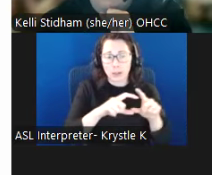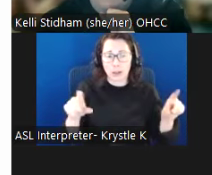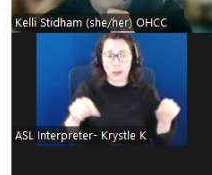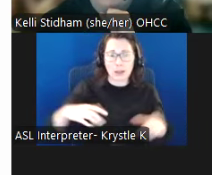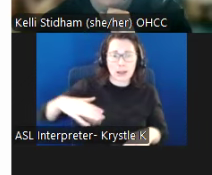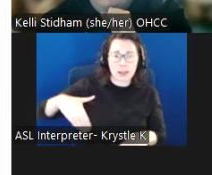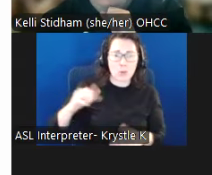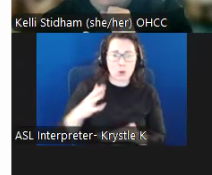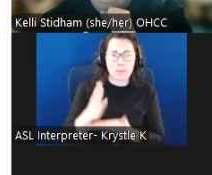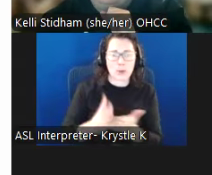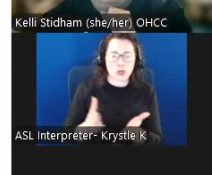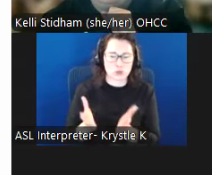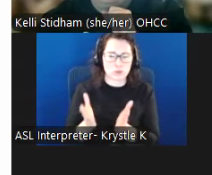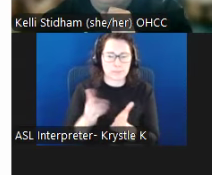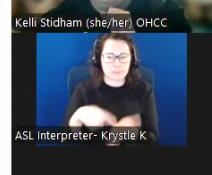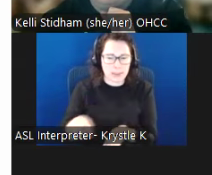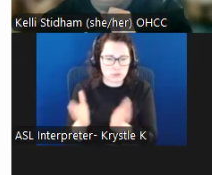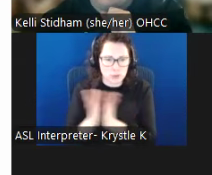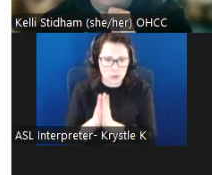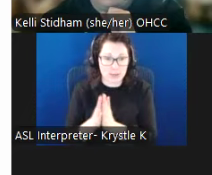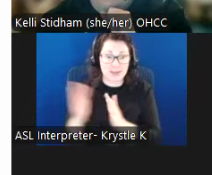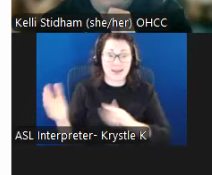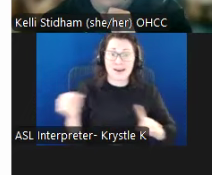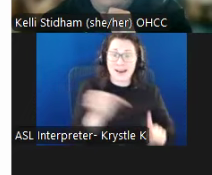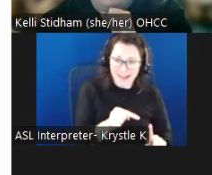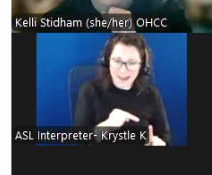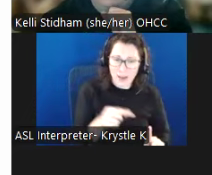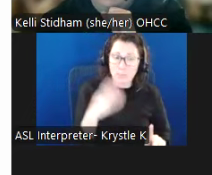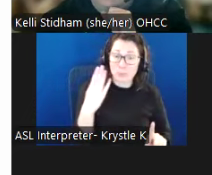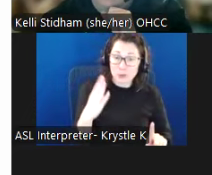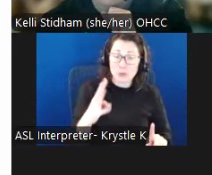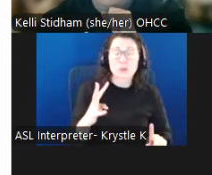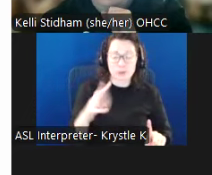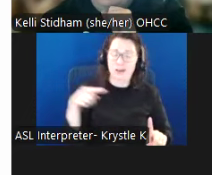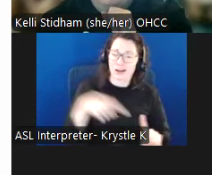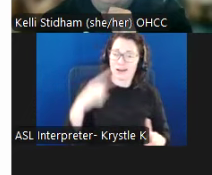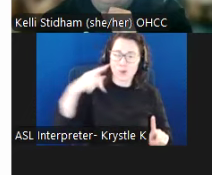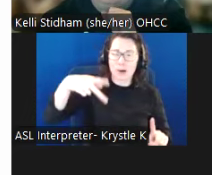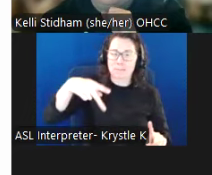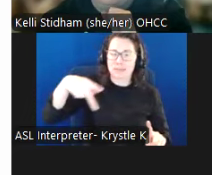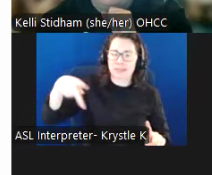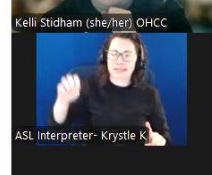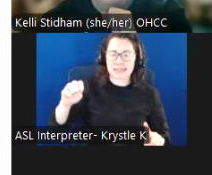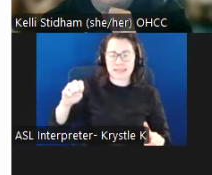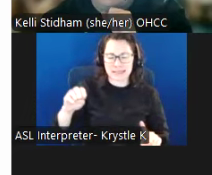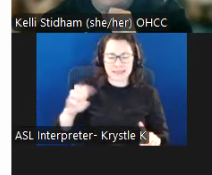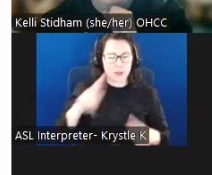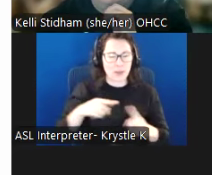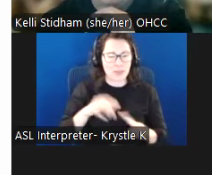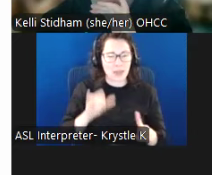payment requests. And then here is what I was talking about with PPE.